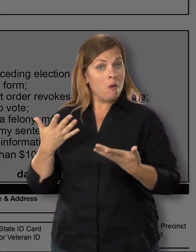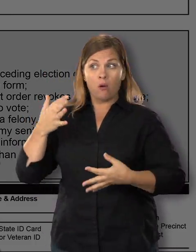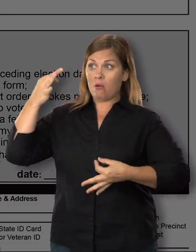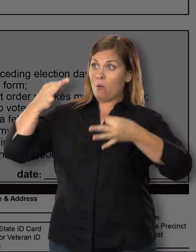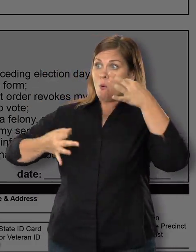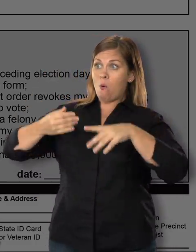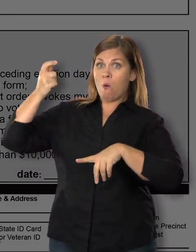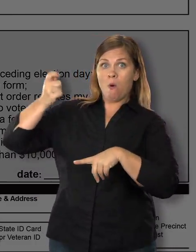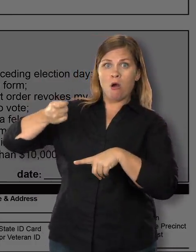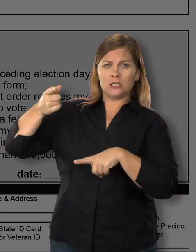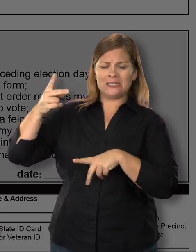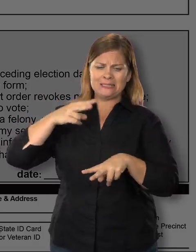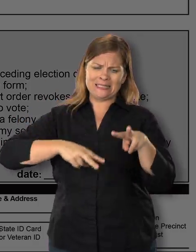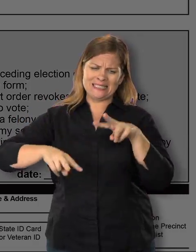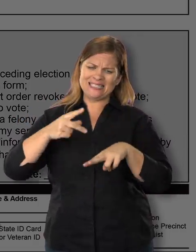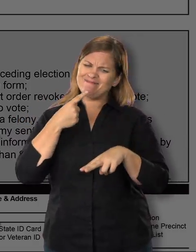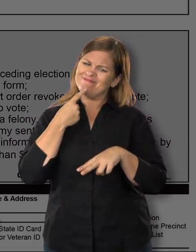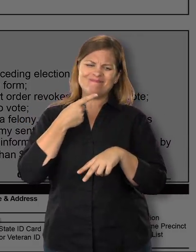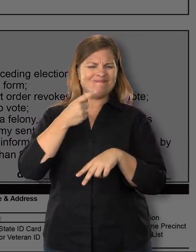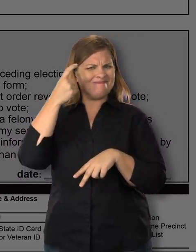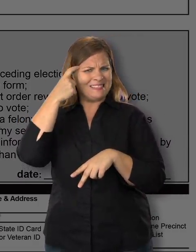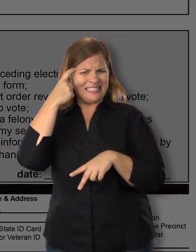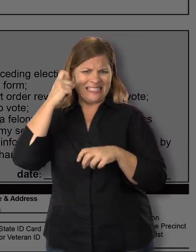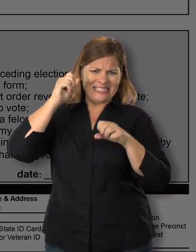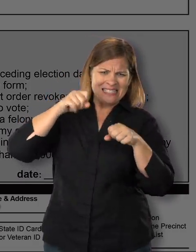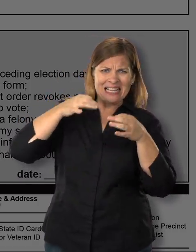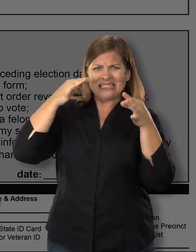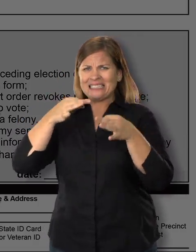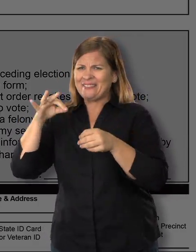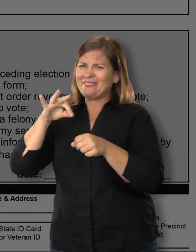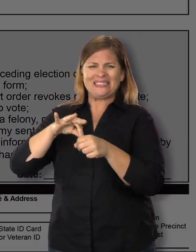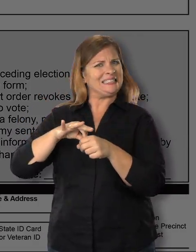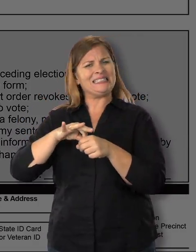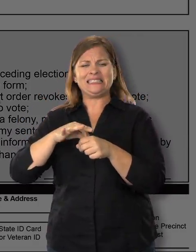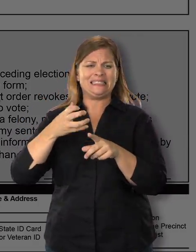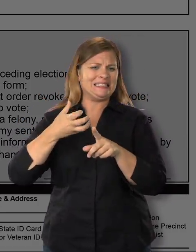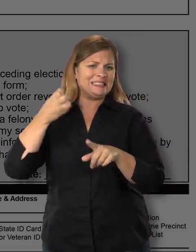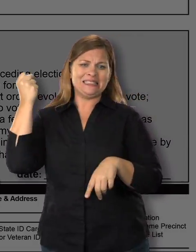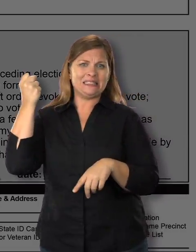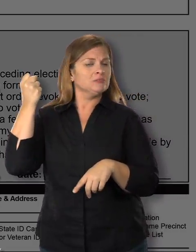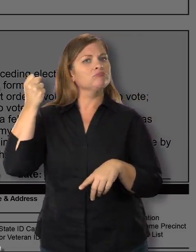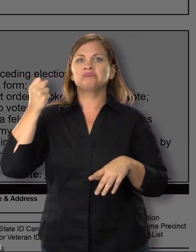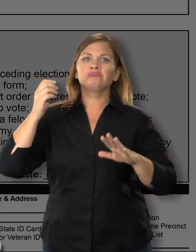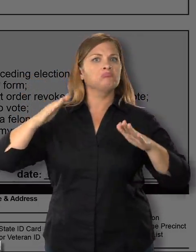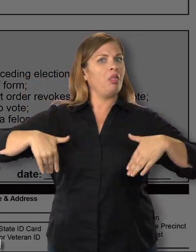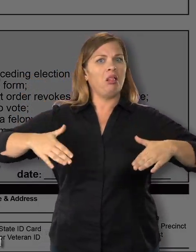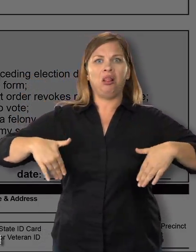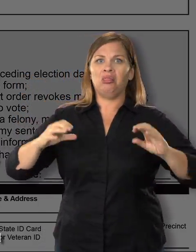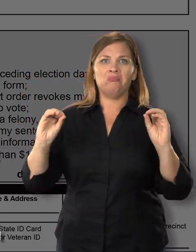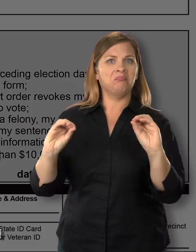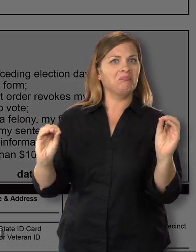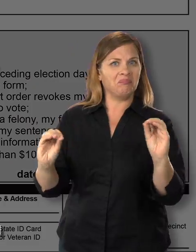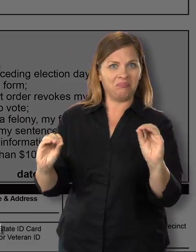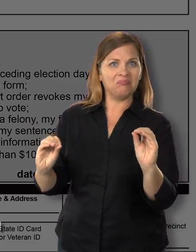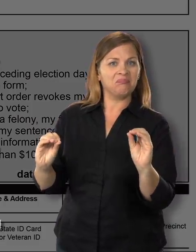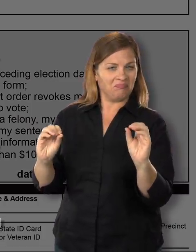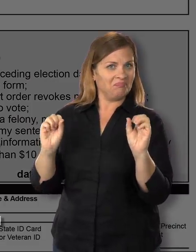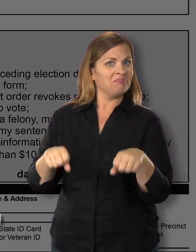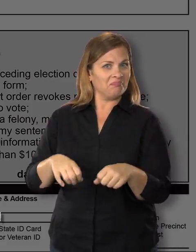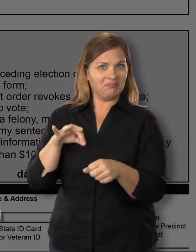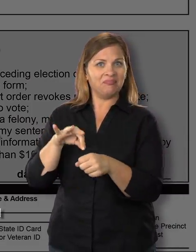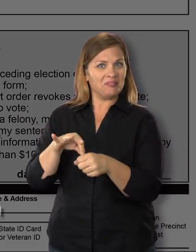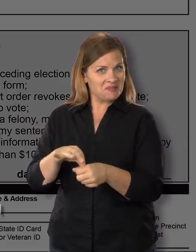have not been found by a court to be legally incompetent to vote;